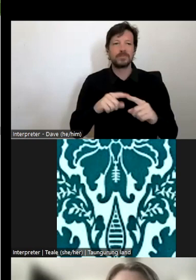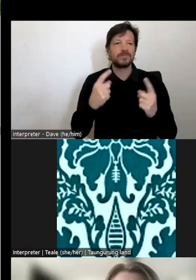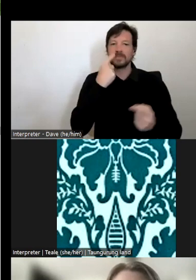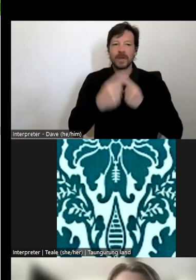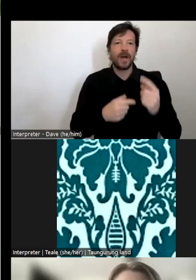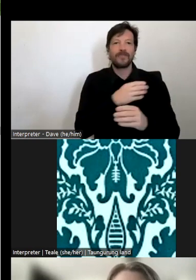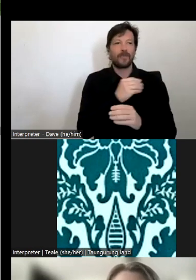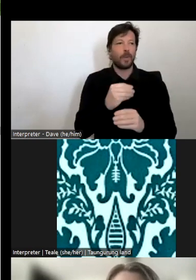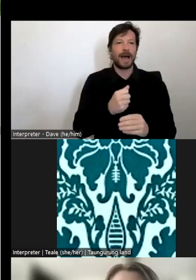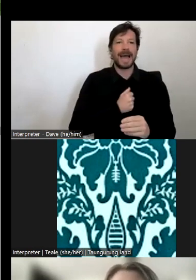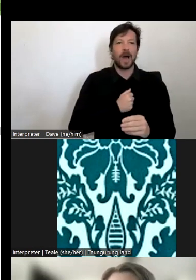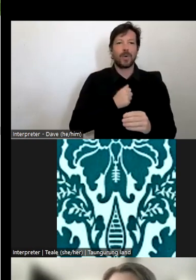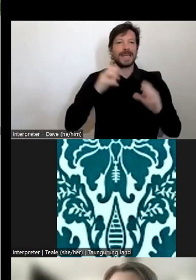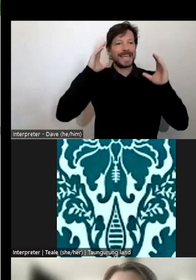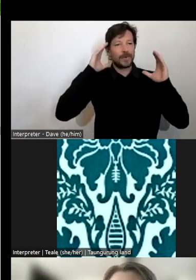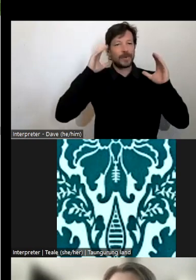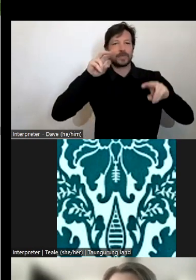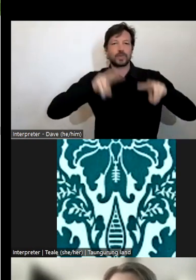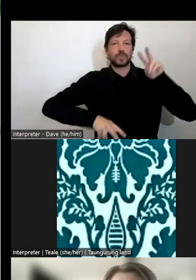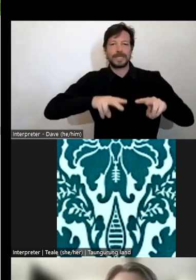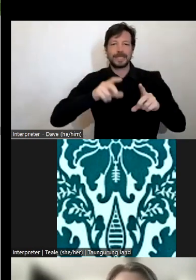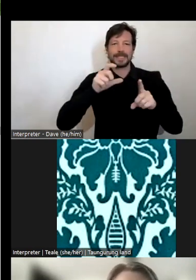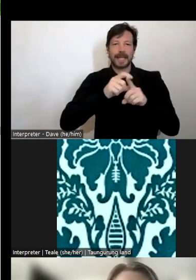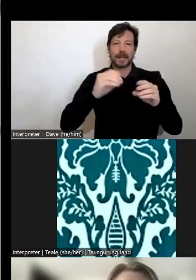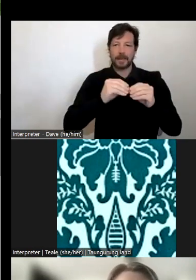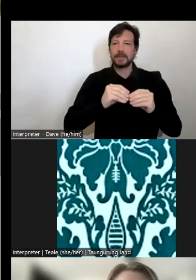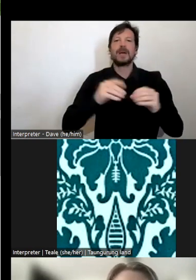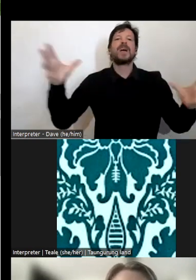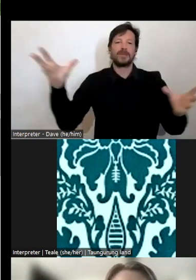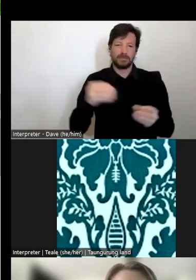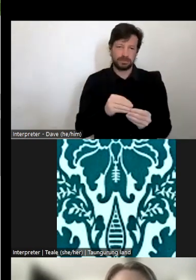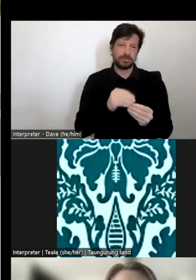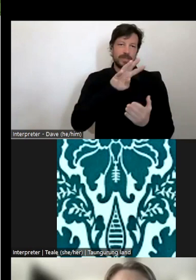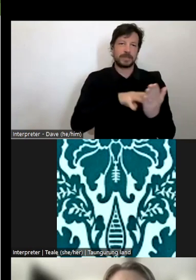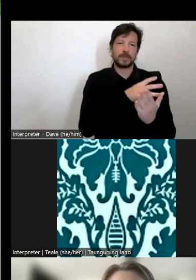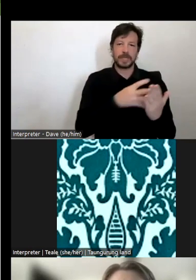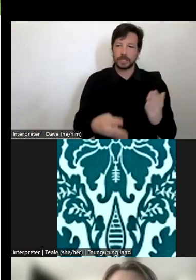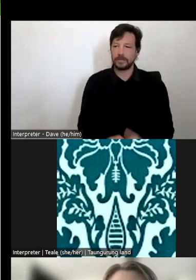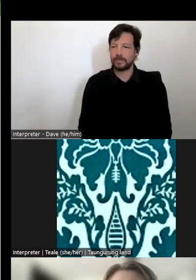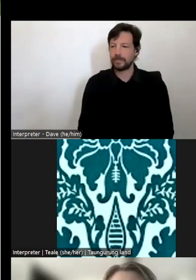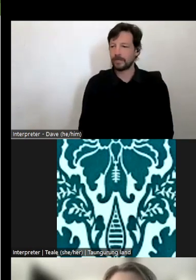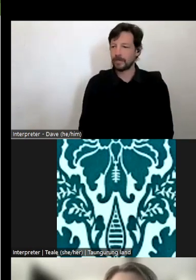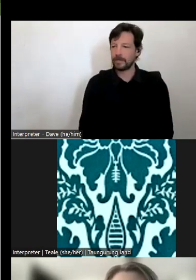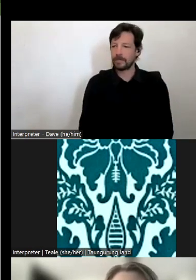our hearing screening database, and then put all that into a spreadsheet. And the things we were looking at in the chart,